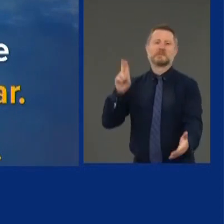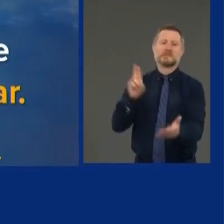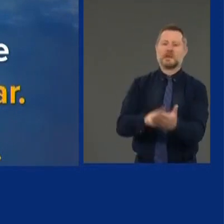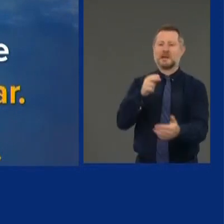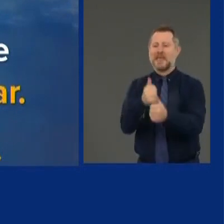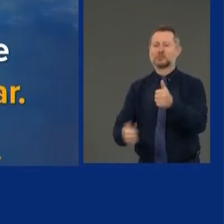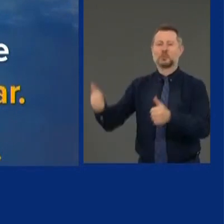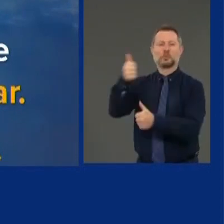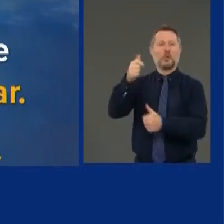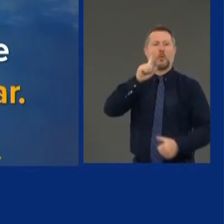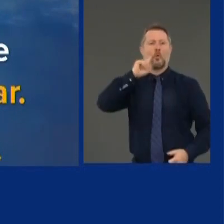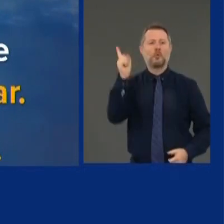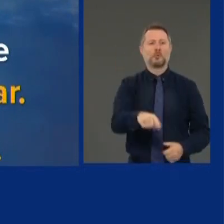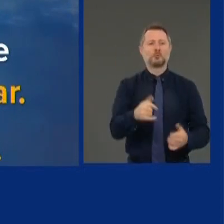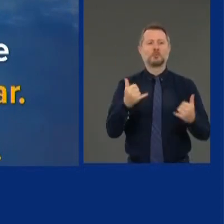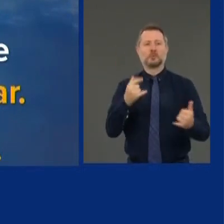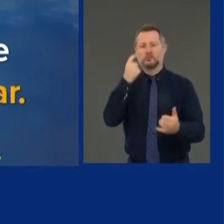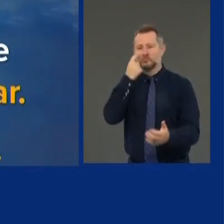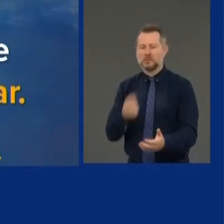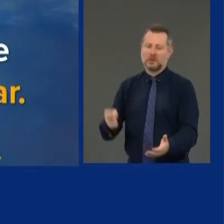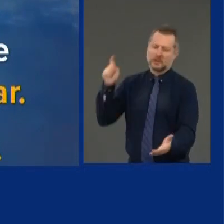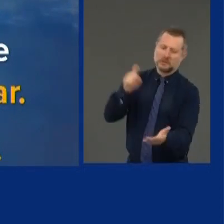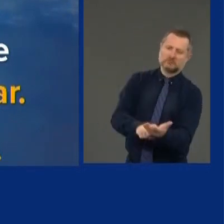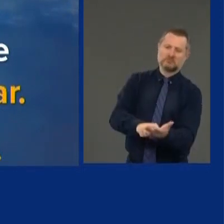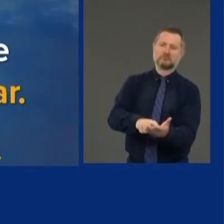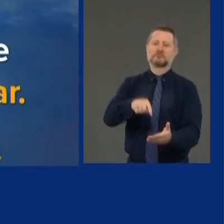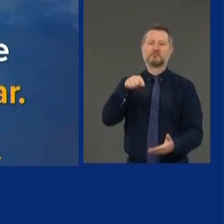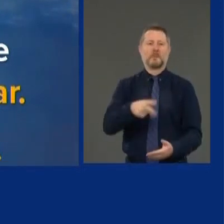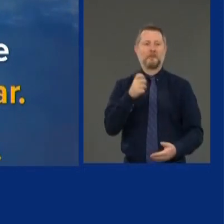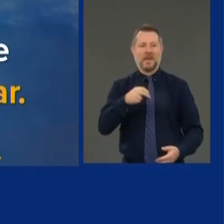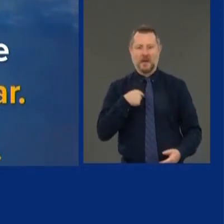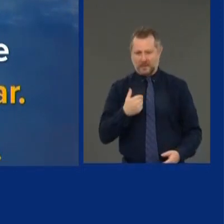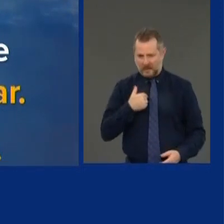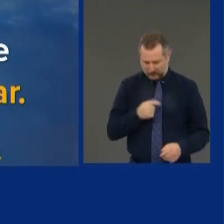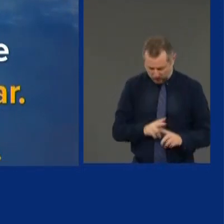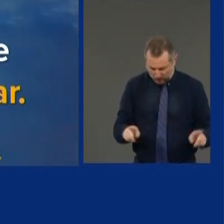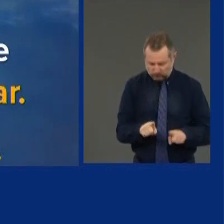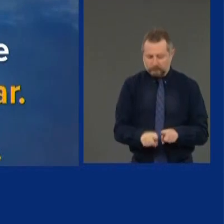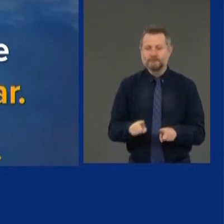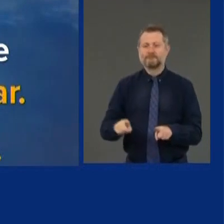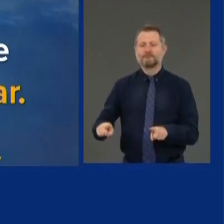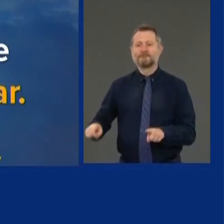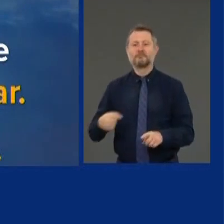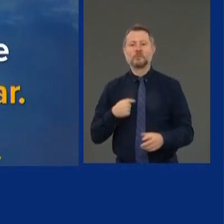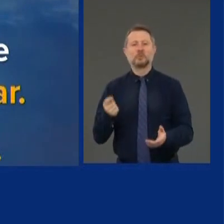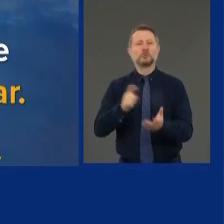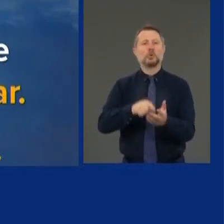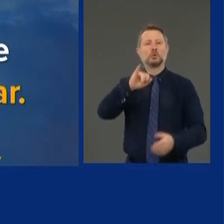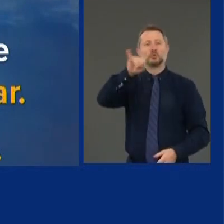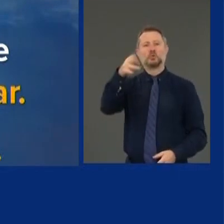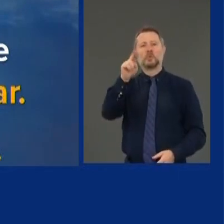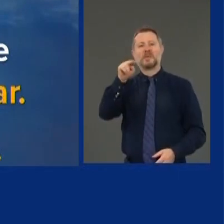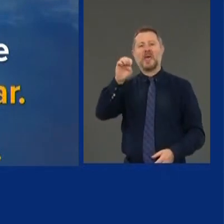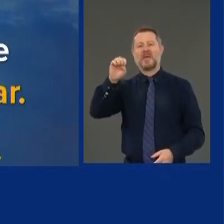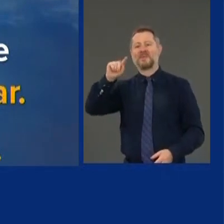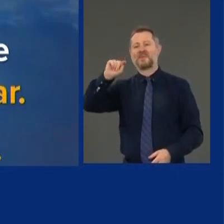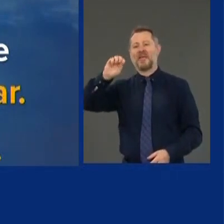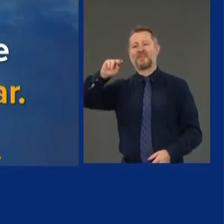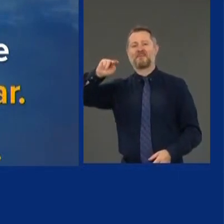HISTORY. I'M GOING TO SIGN AN EXECUTIVE